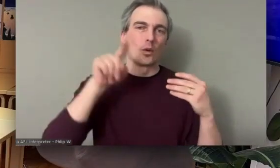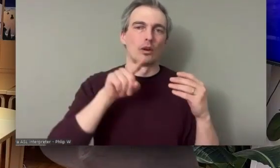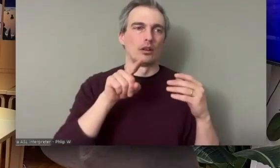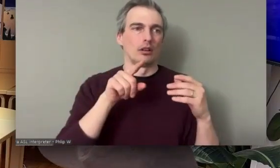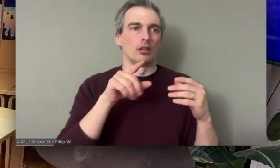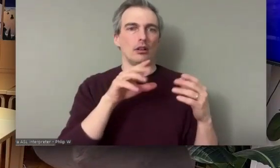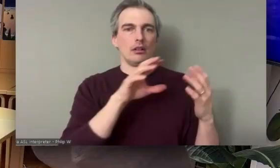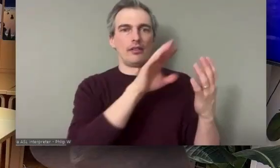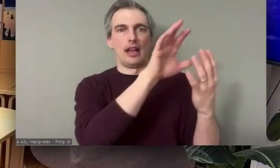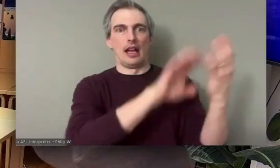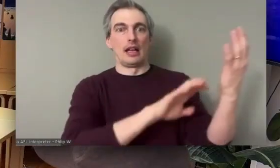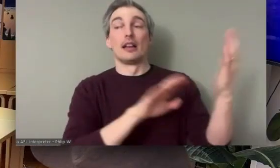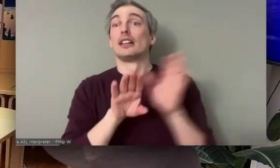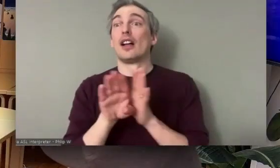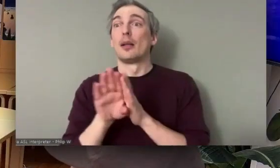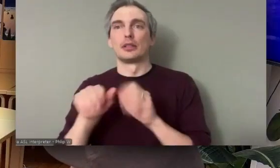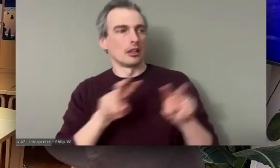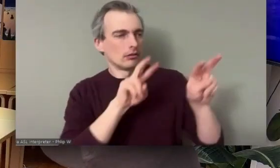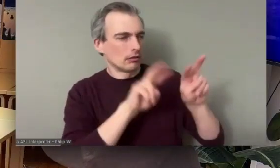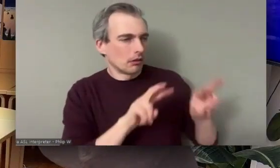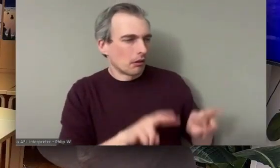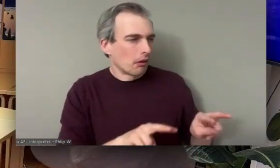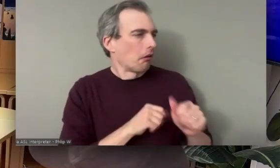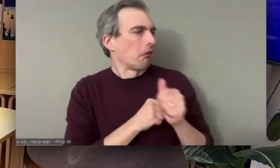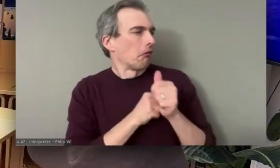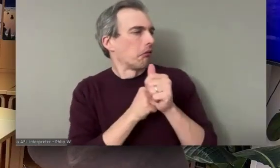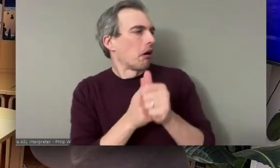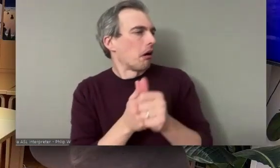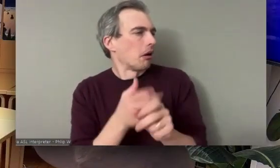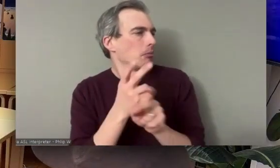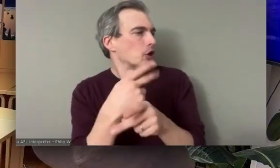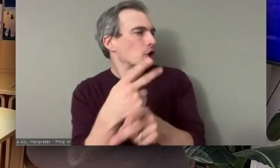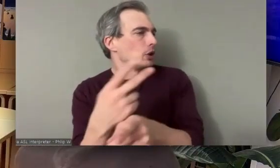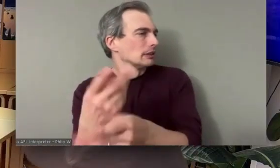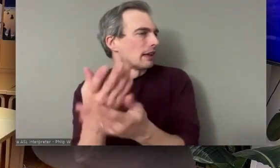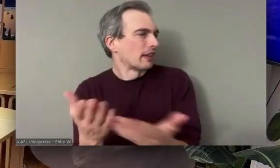have some consistency in what to expect from one, like, experience to the next?